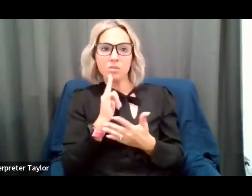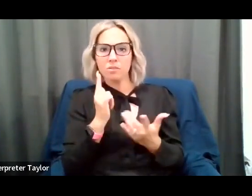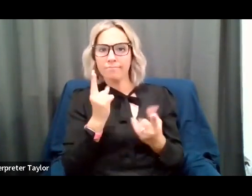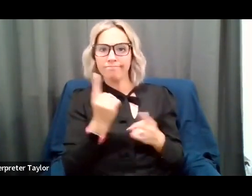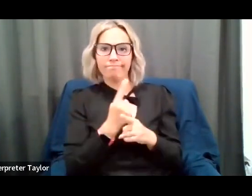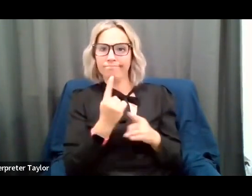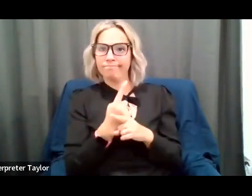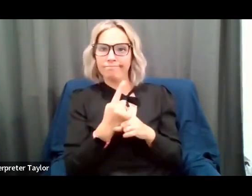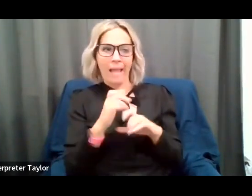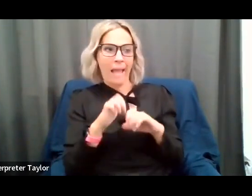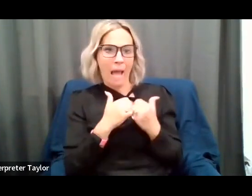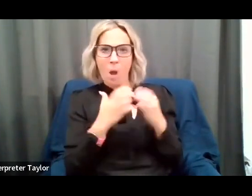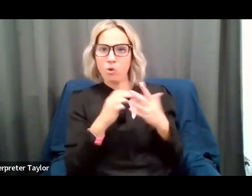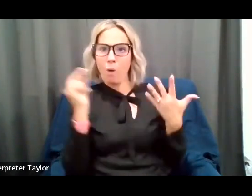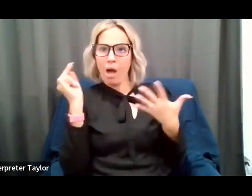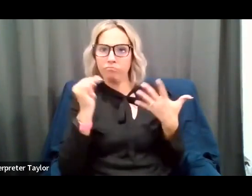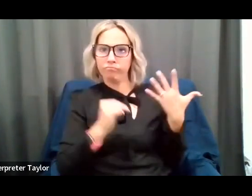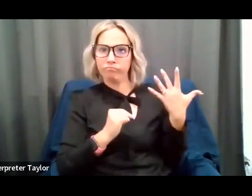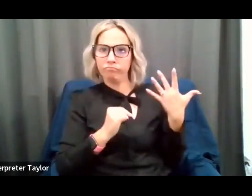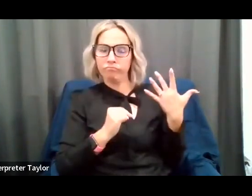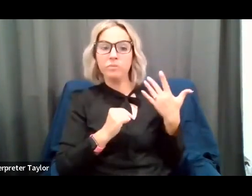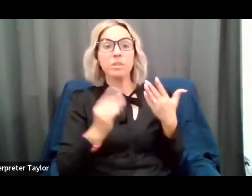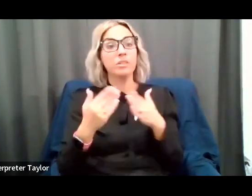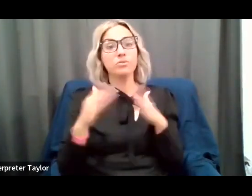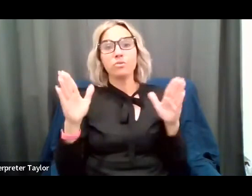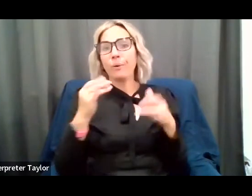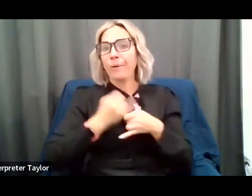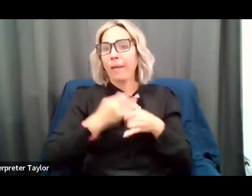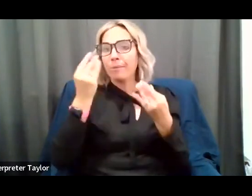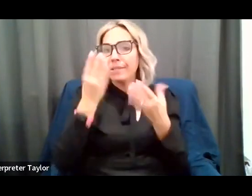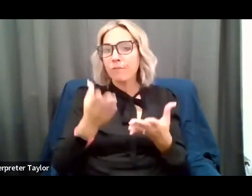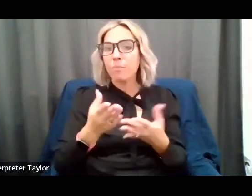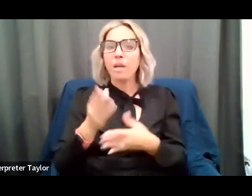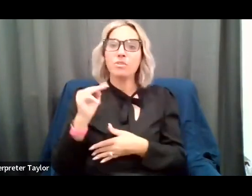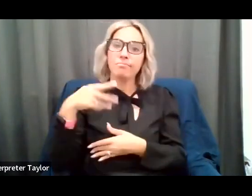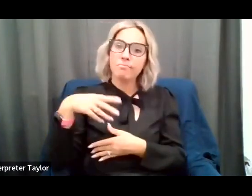Um, general campus information, campus maps, things of that nature.